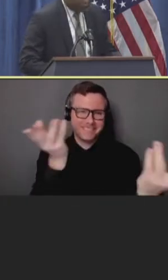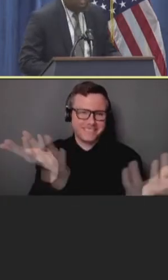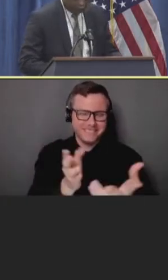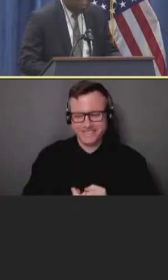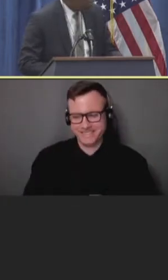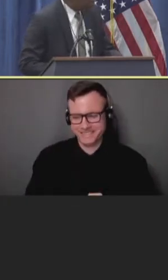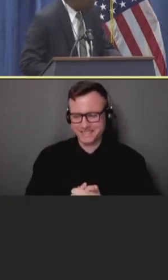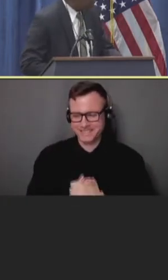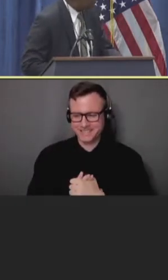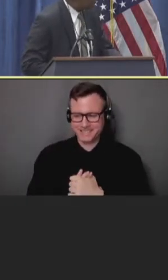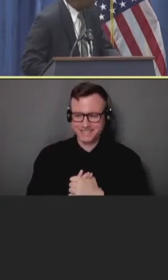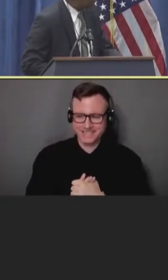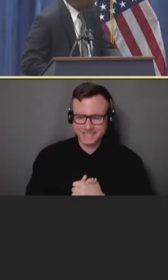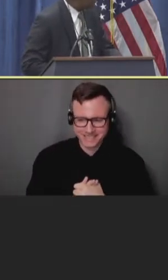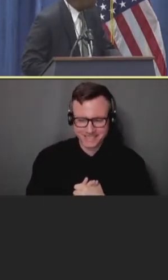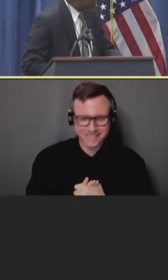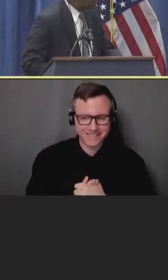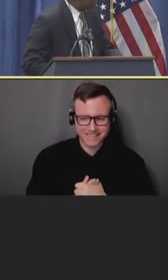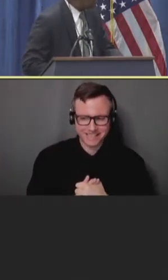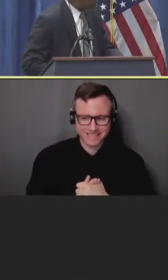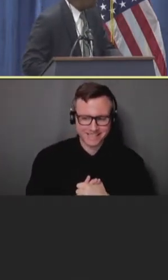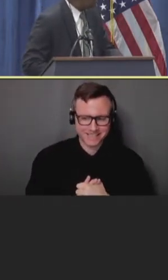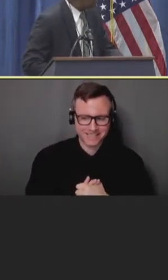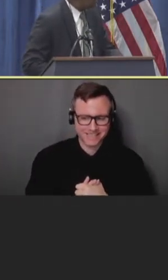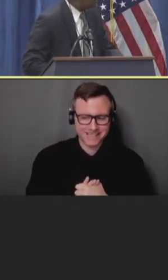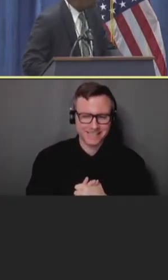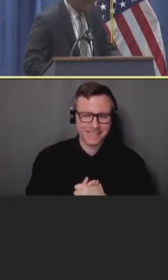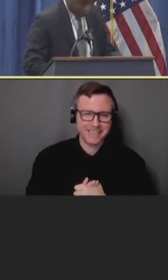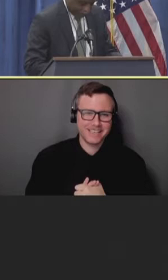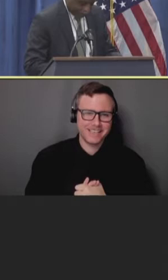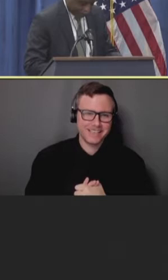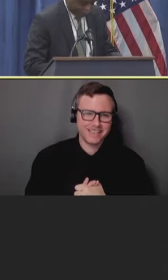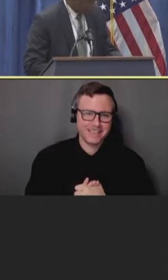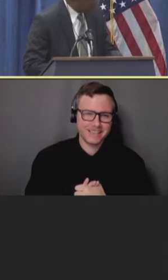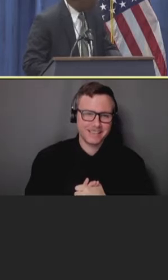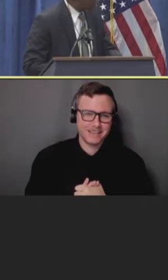So, okay, I've gone the wrong way.